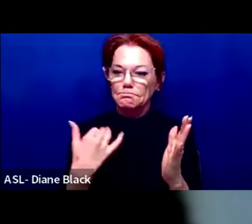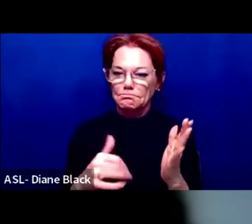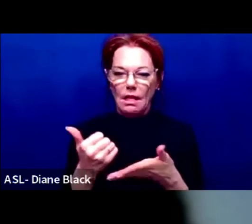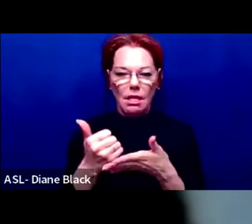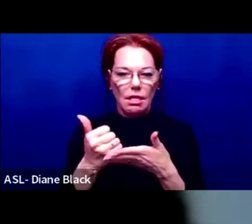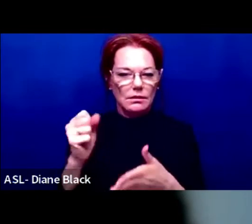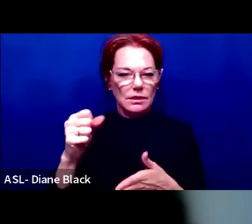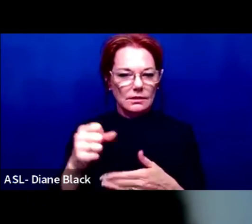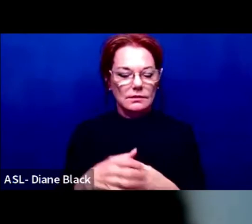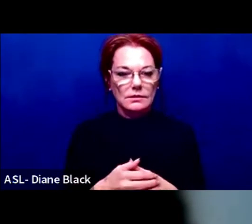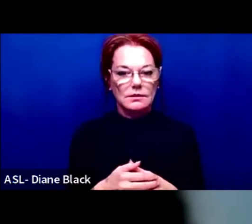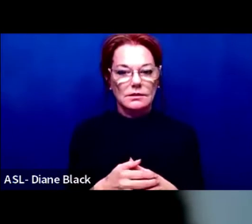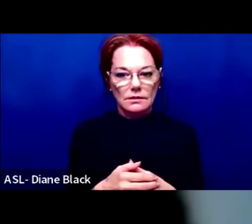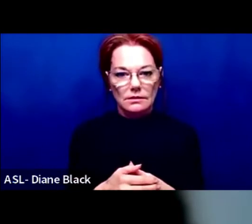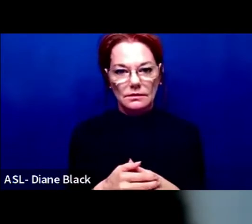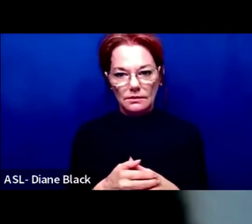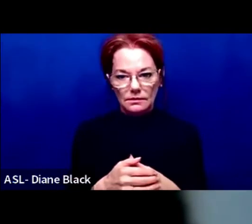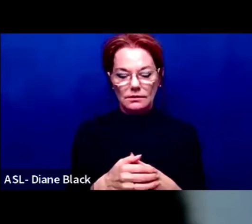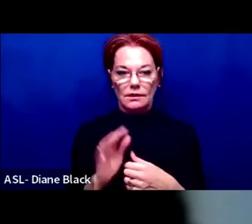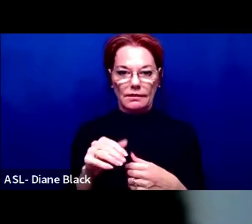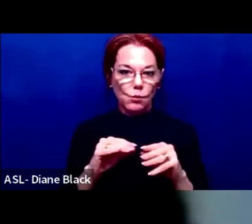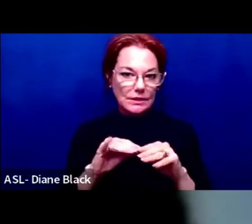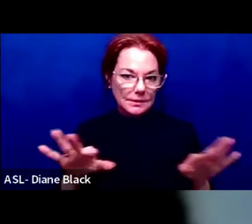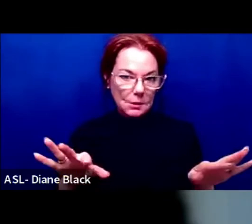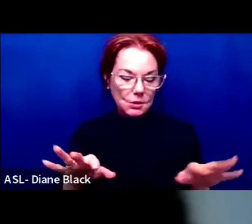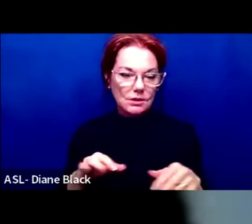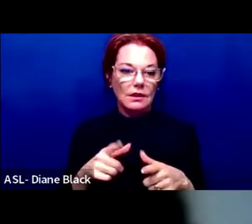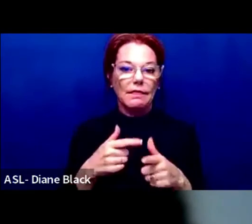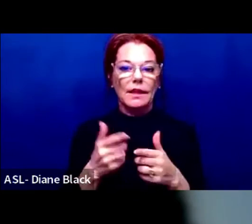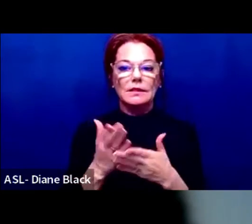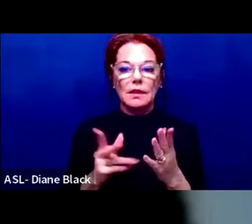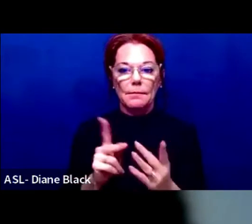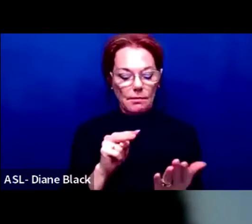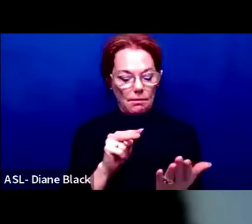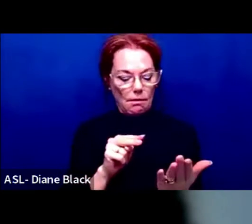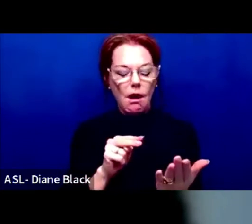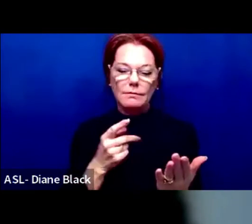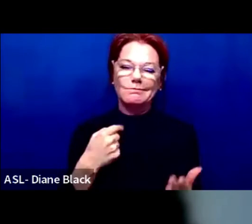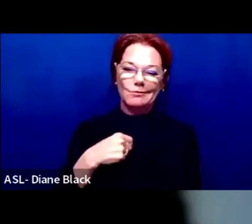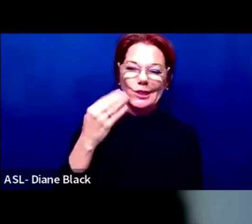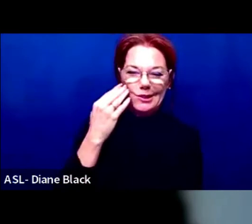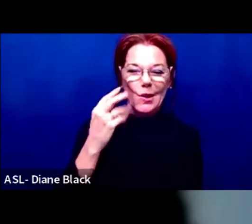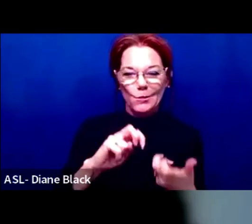And when that was, you know, dispersed, some people were like, Yeah, this this, we know, this is a problem, you know. So